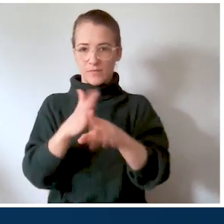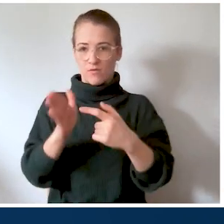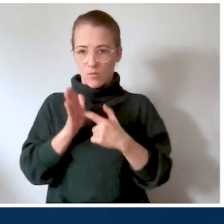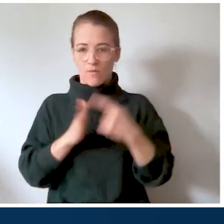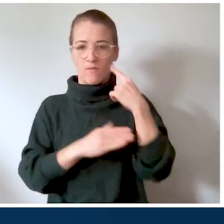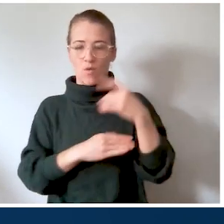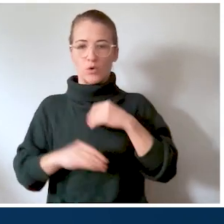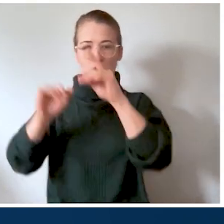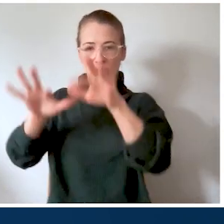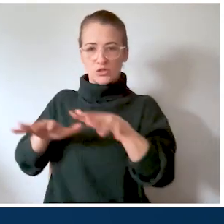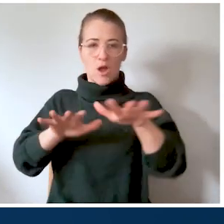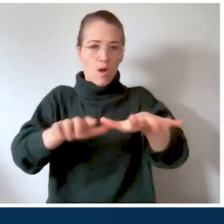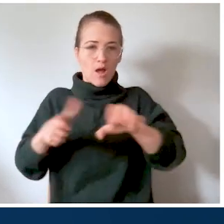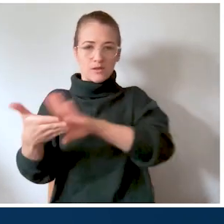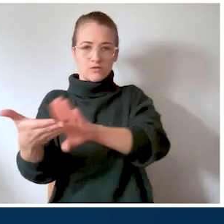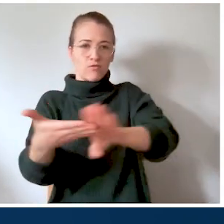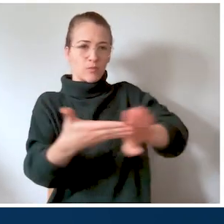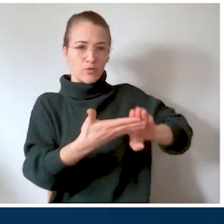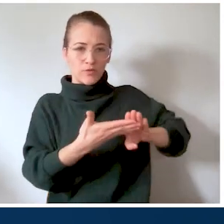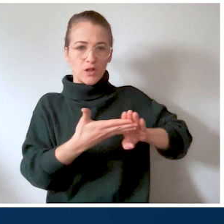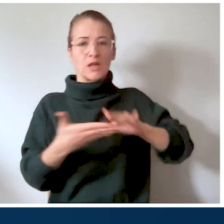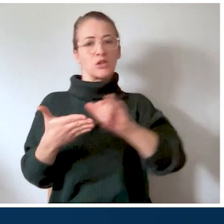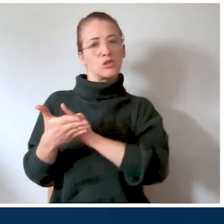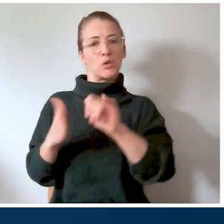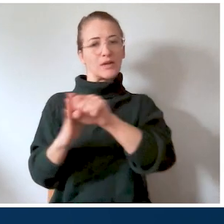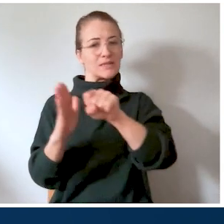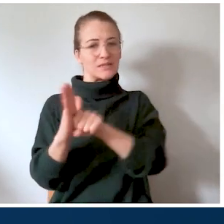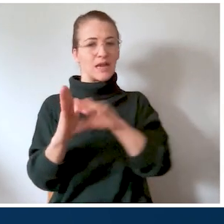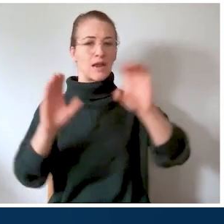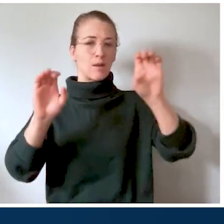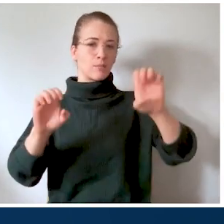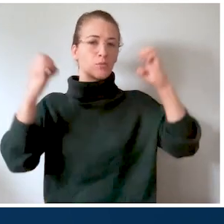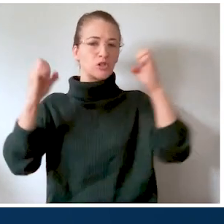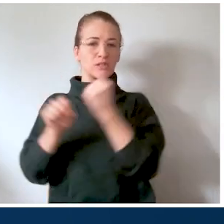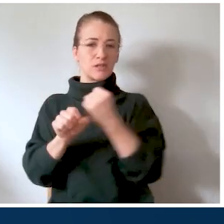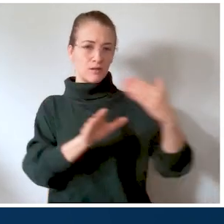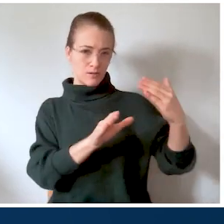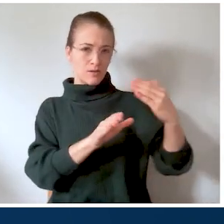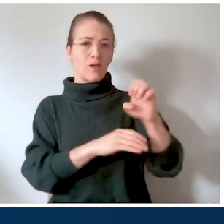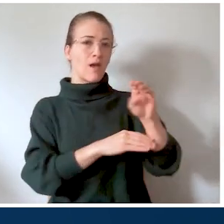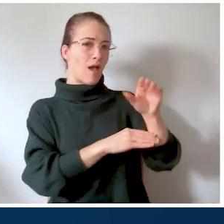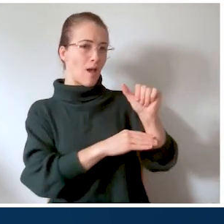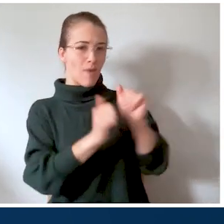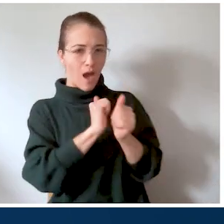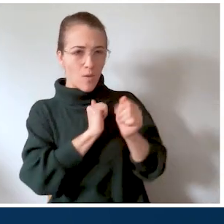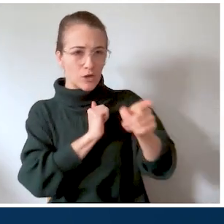for snow and ice removal in New York State and emergency preparedness. Emma, how are you today?